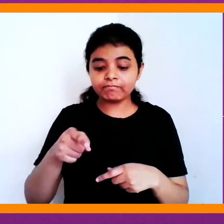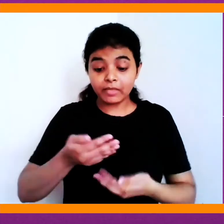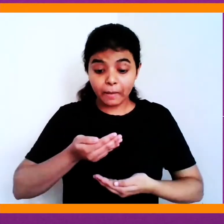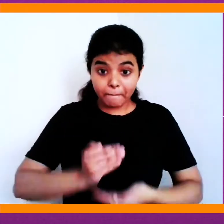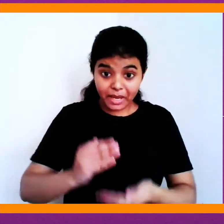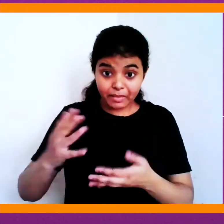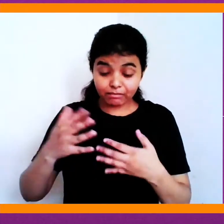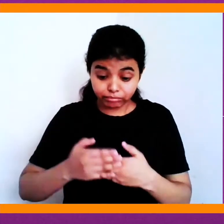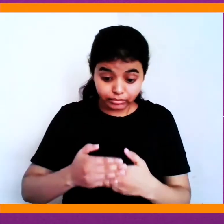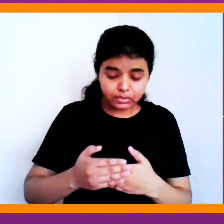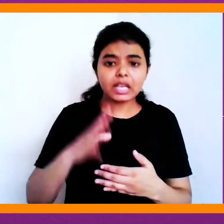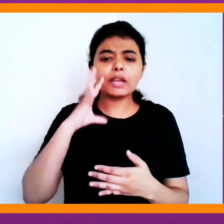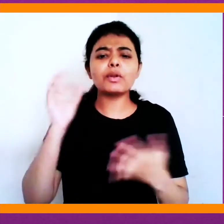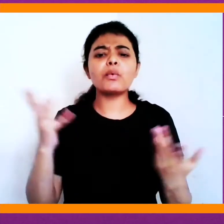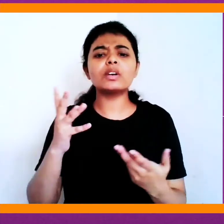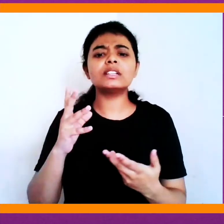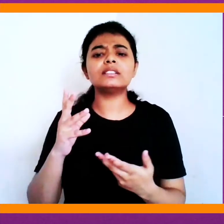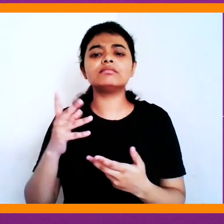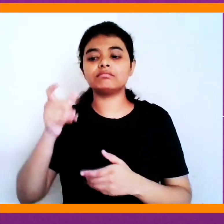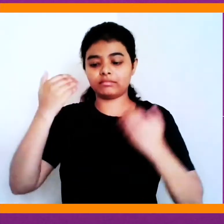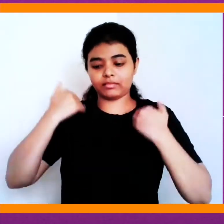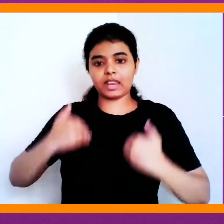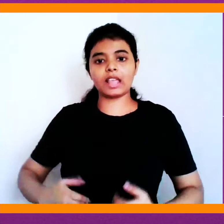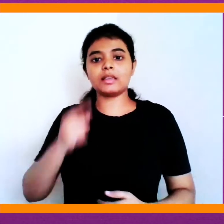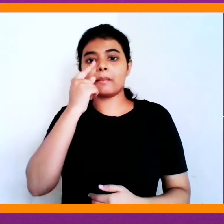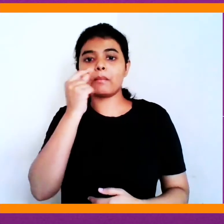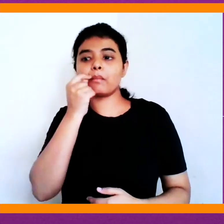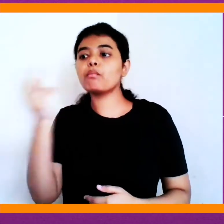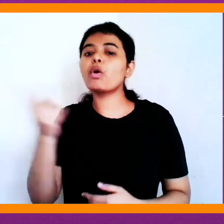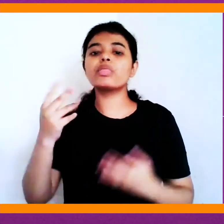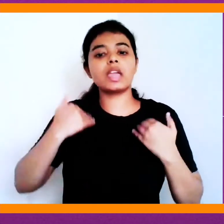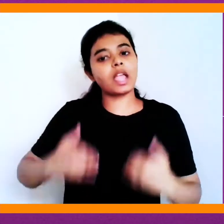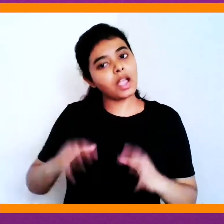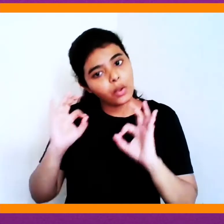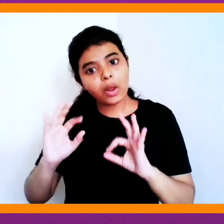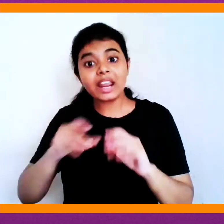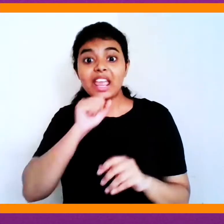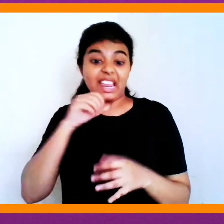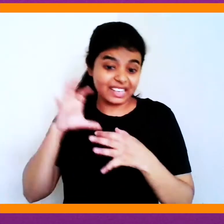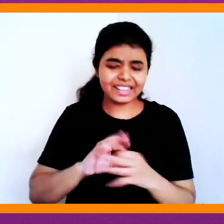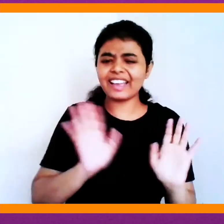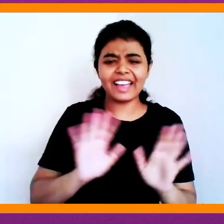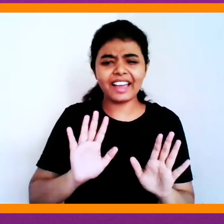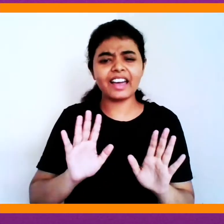woman and the man which is important in terms of having a baby not the age among men also when men